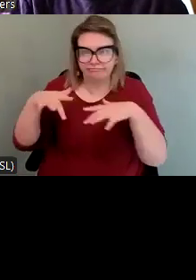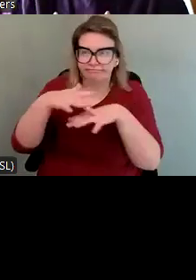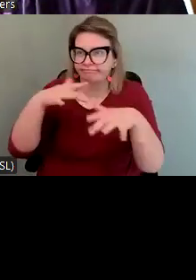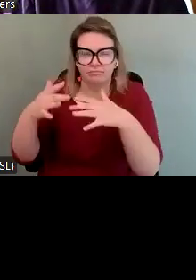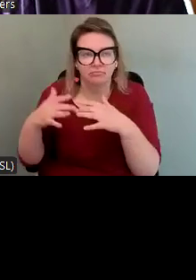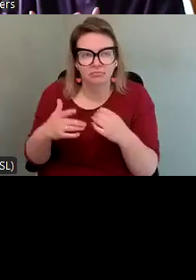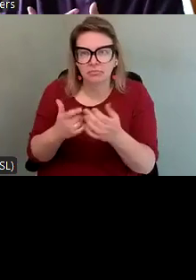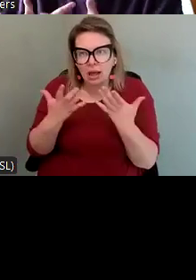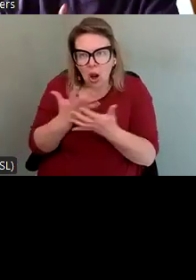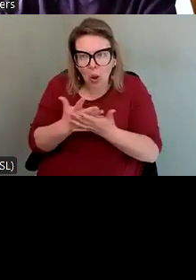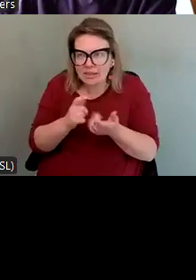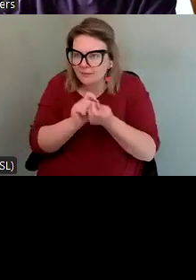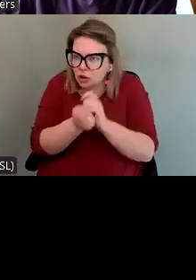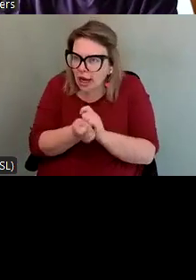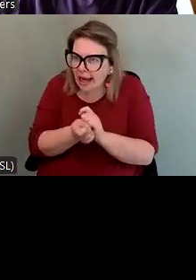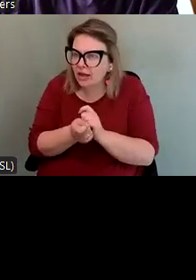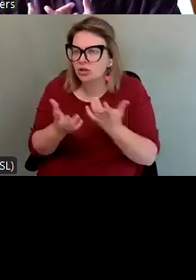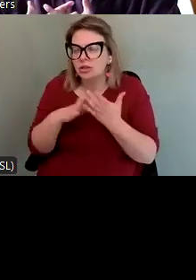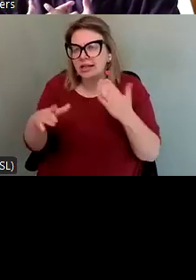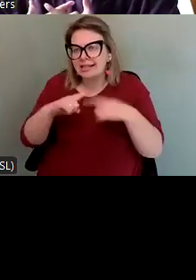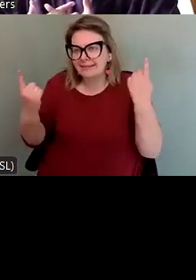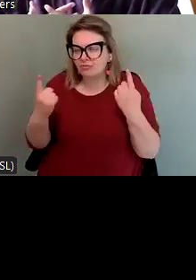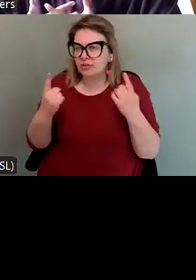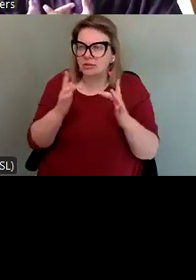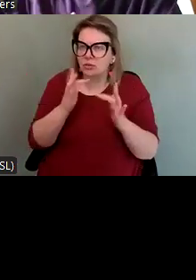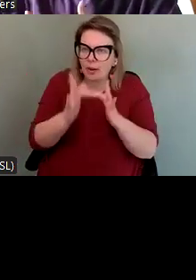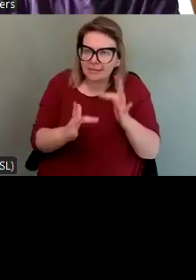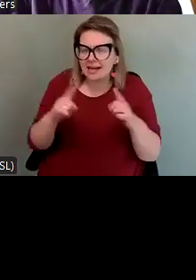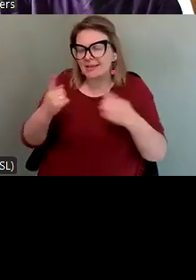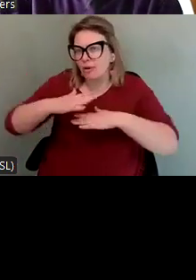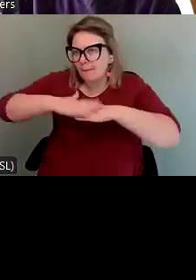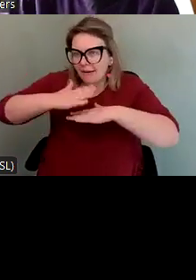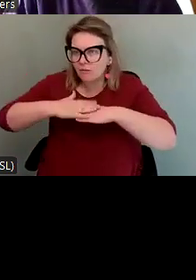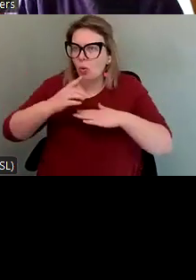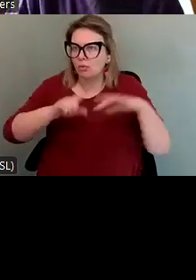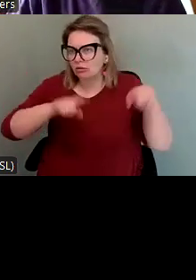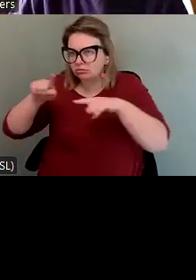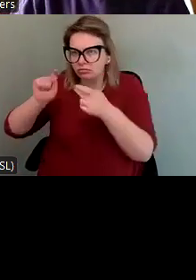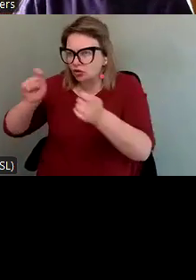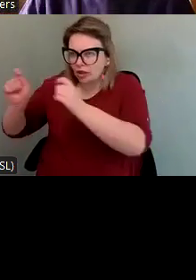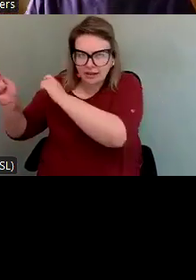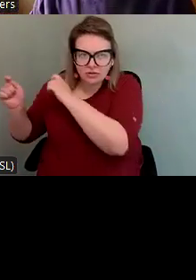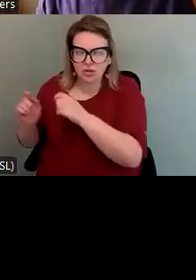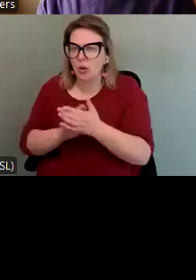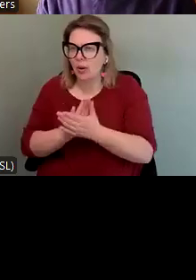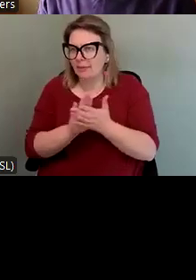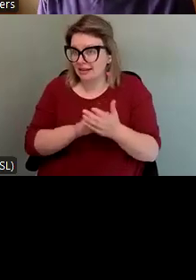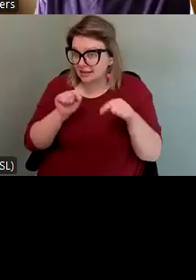and changes and platform changes, and that has an impact on the effectiveness of marketing pixels.